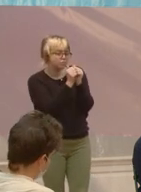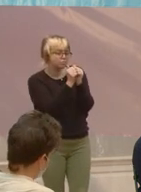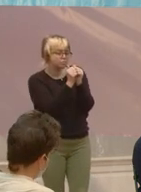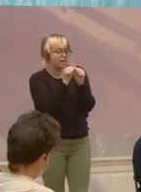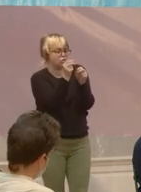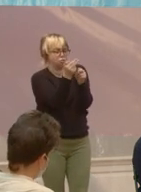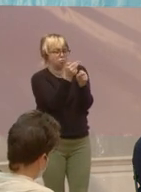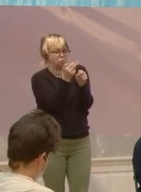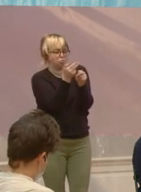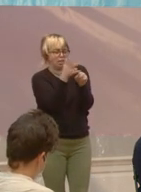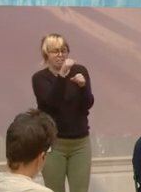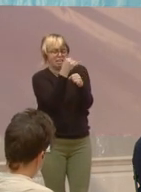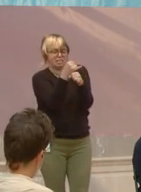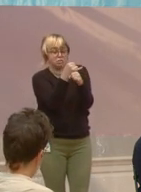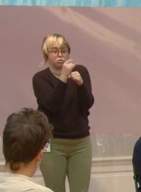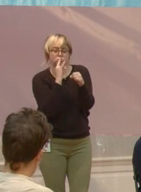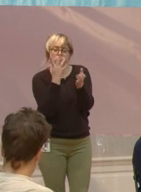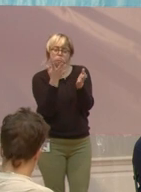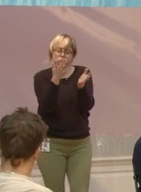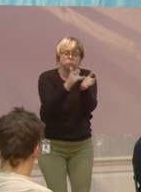use an institution really like take advantage of an institution